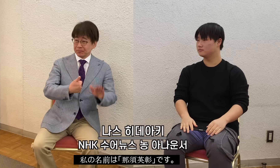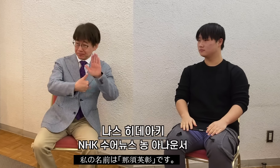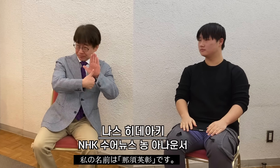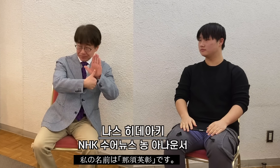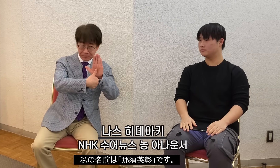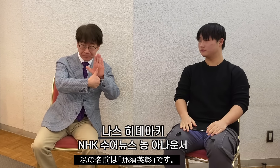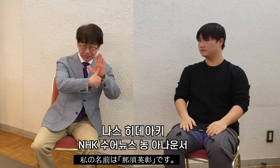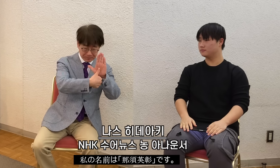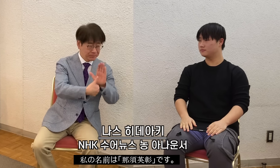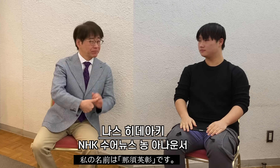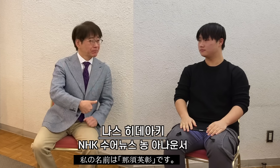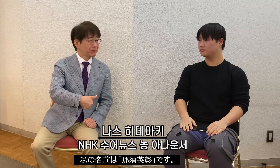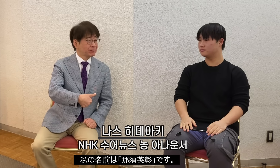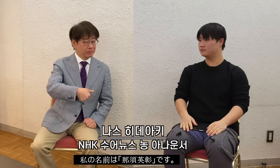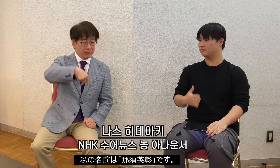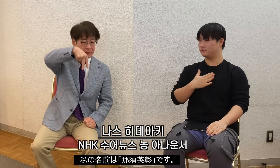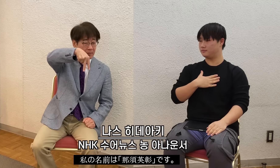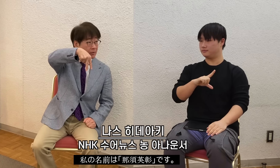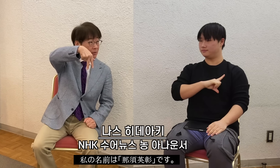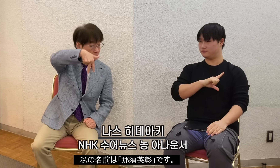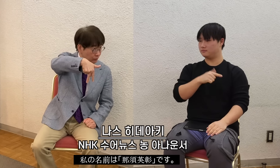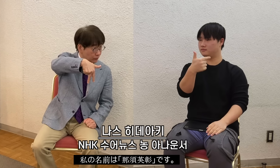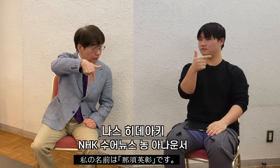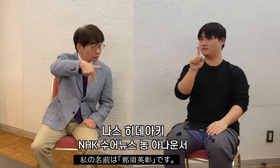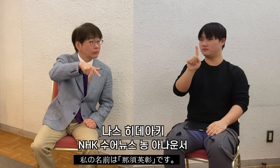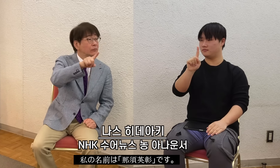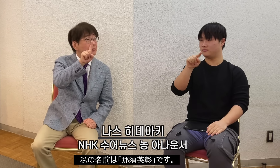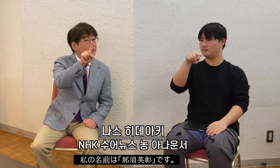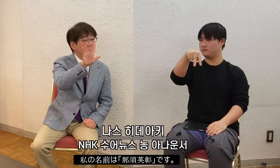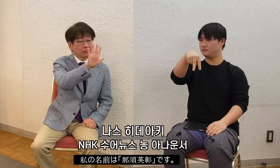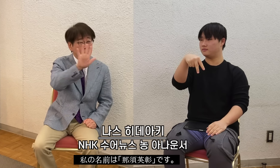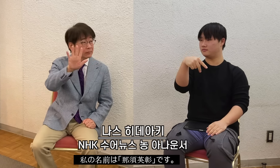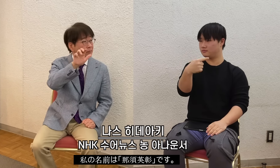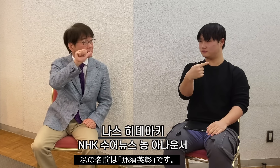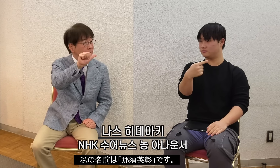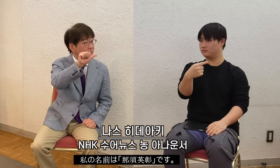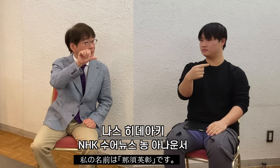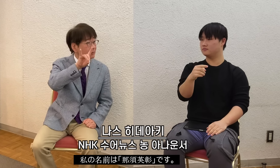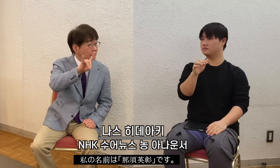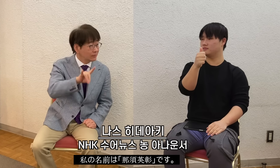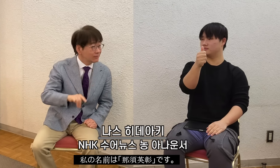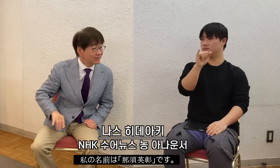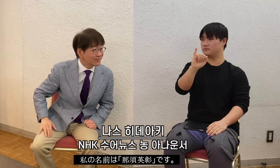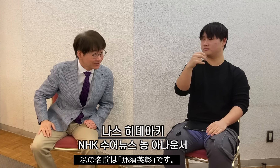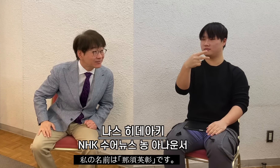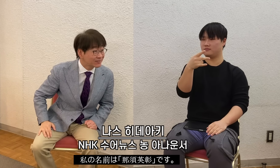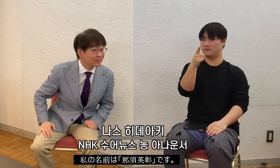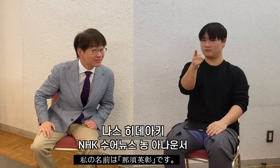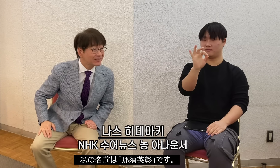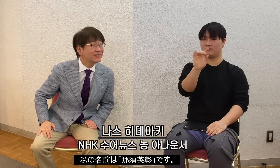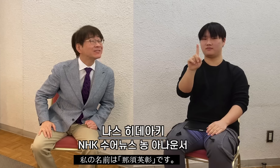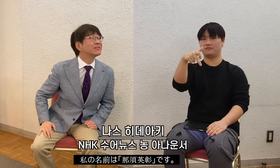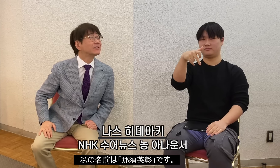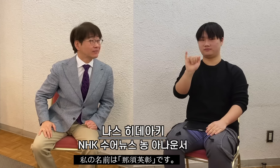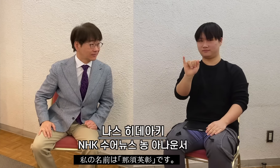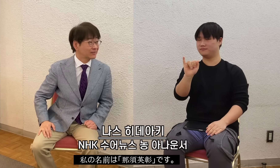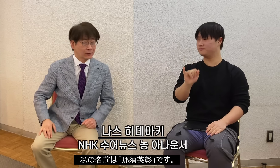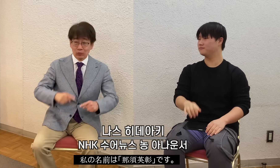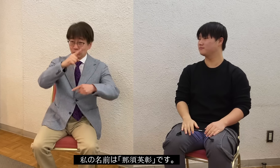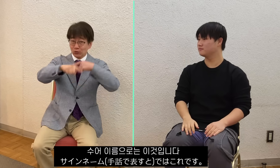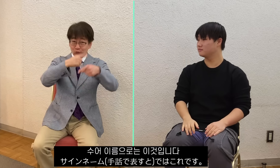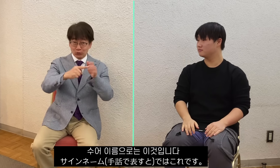My name is 'Hideaki Nasu'.